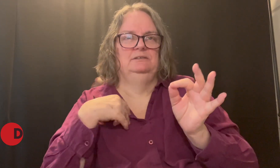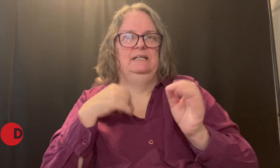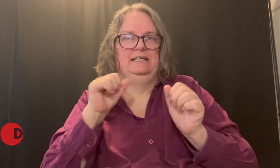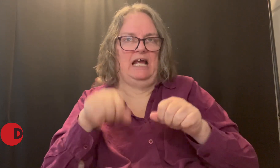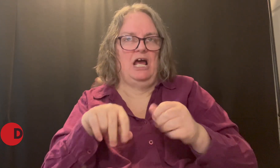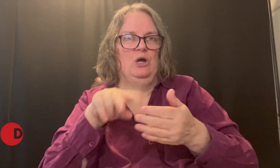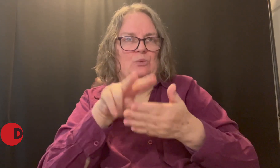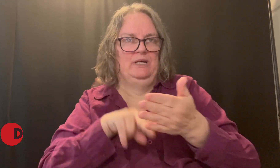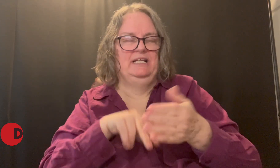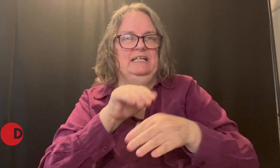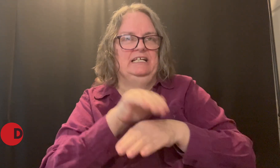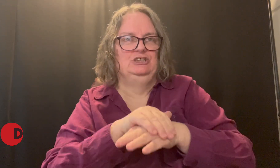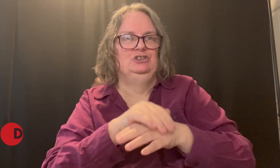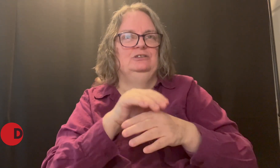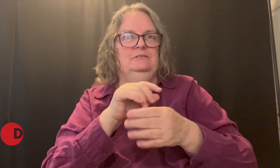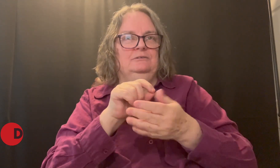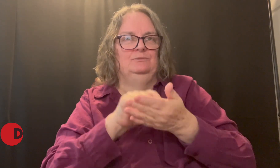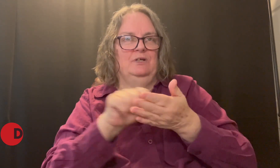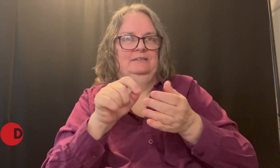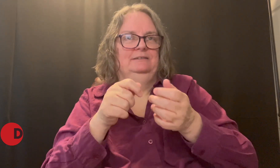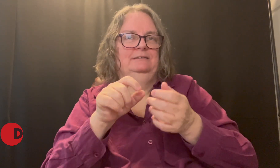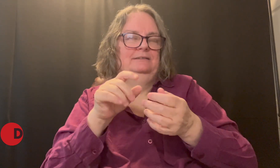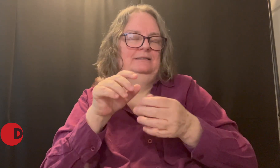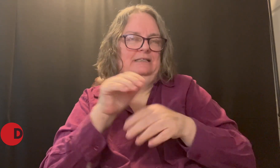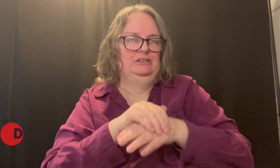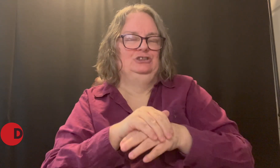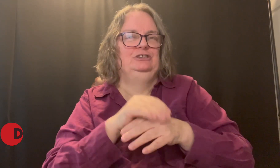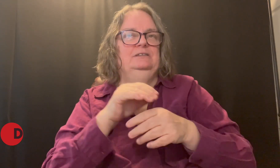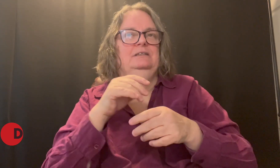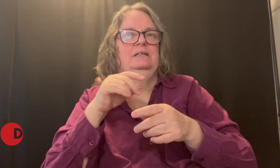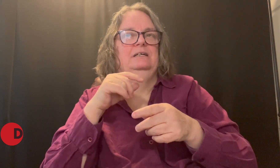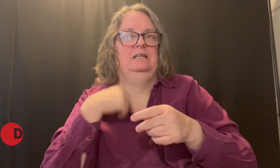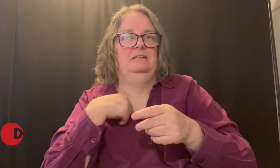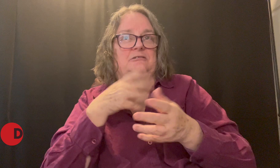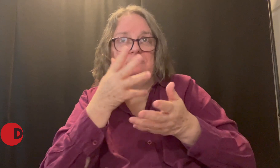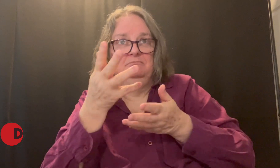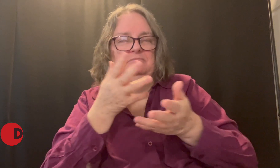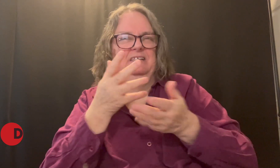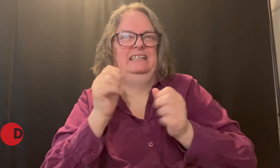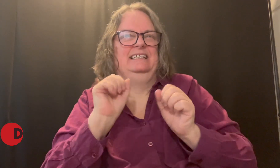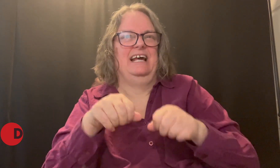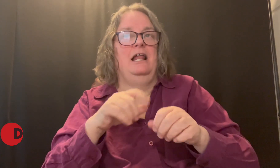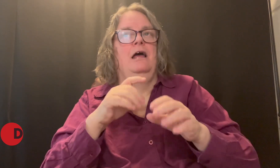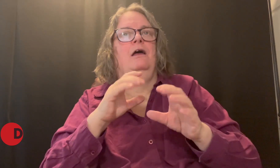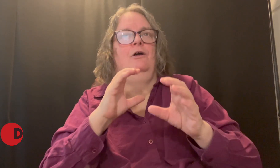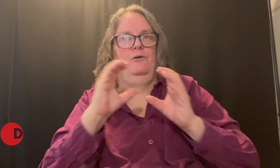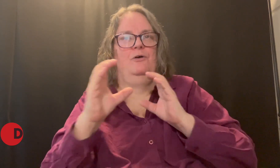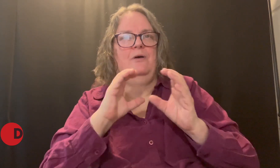and write English... I can communicate with you. For those who want